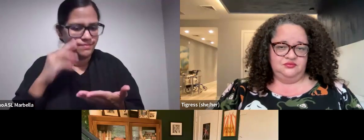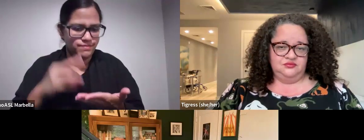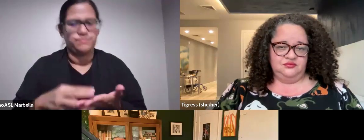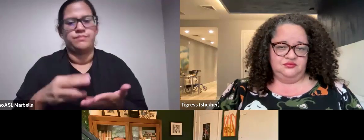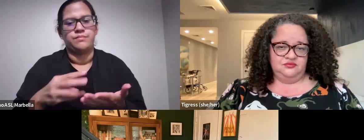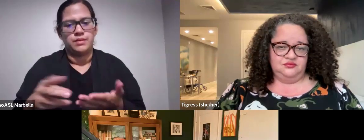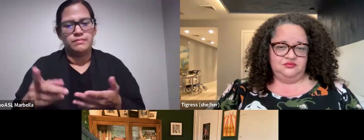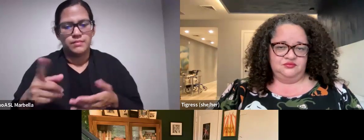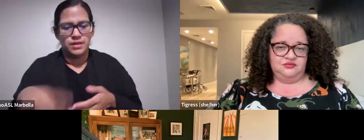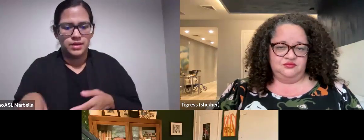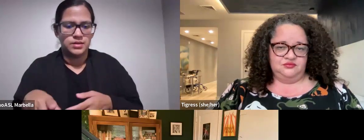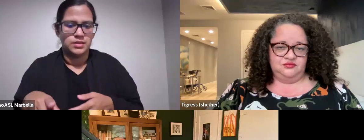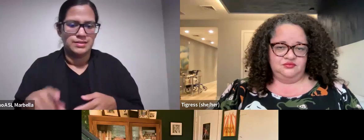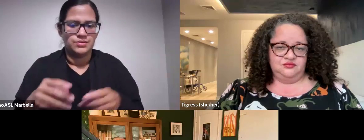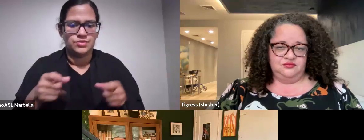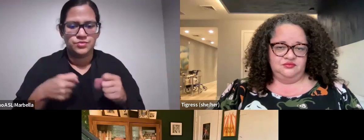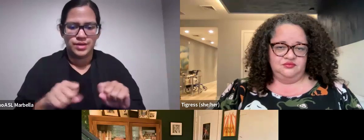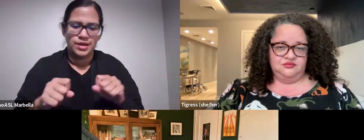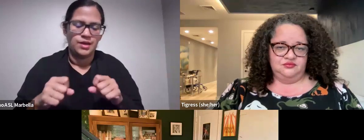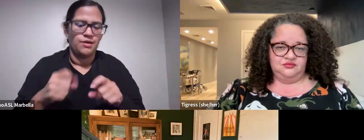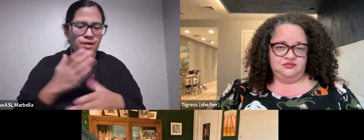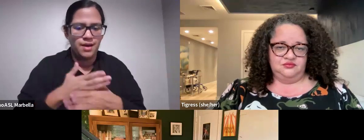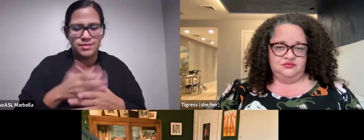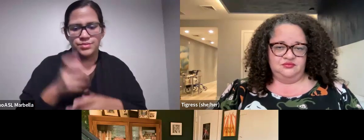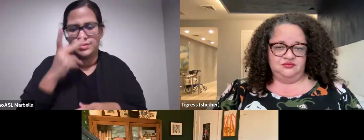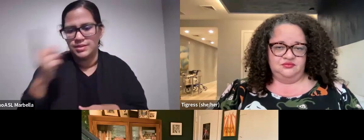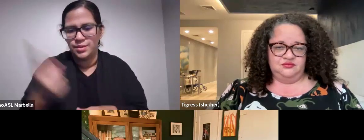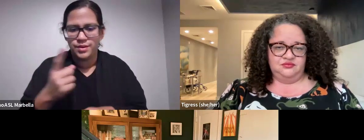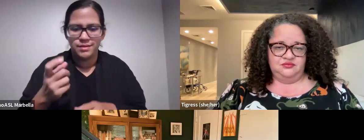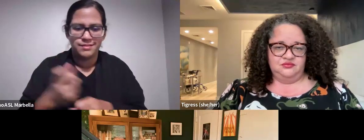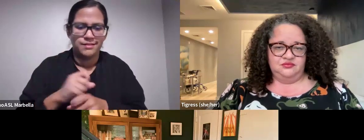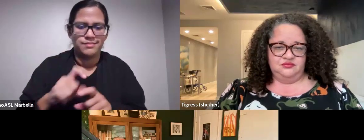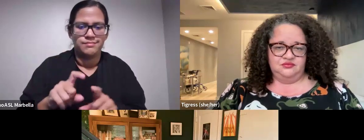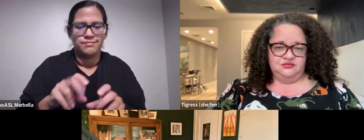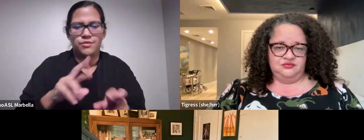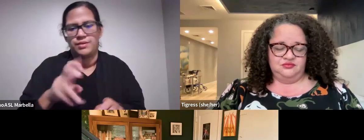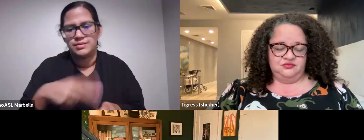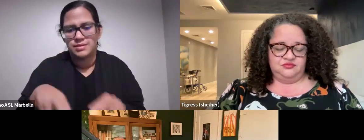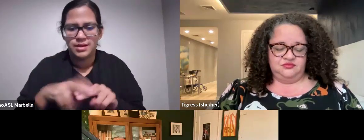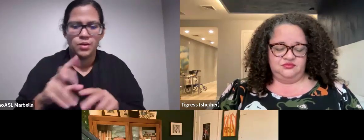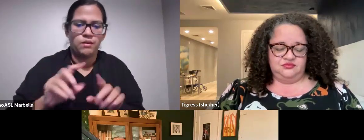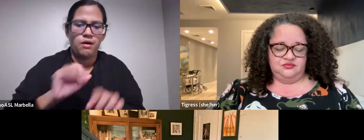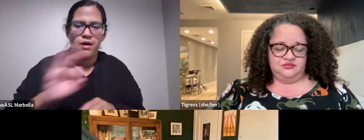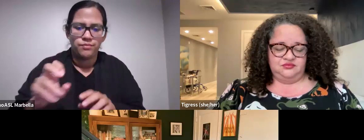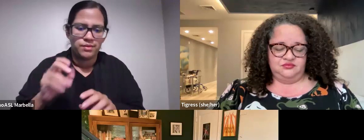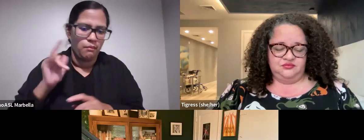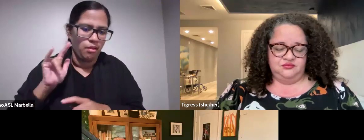if you're seeing someone get reseeded or escorted off of a plane, if you're around when someone's being denied healthcare, any of that sort of stuff,